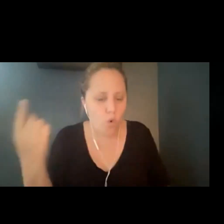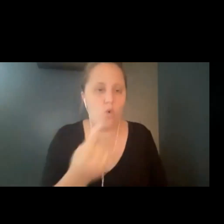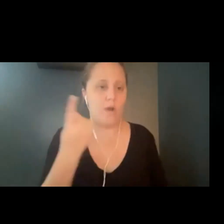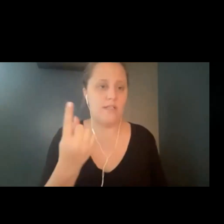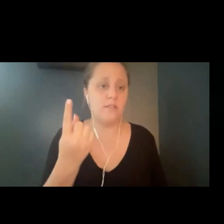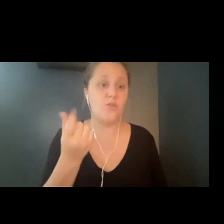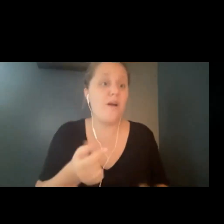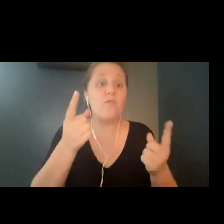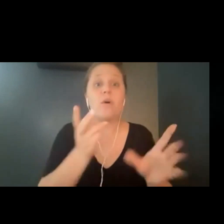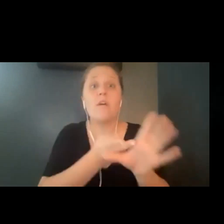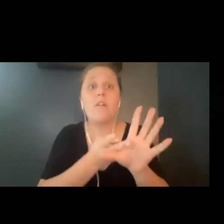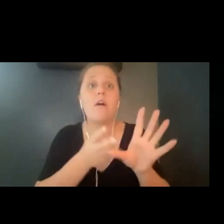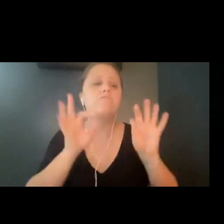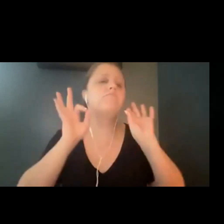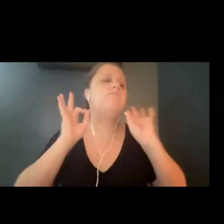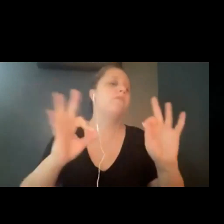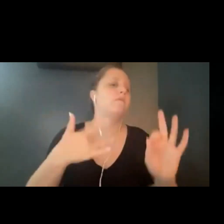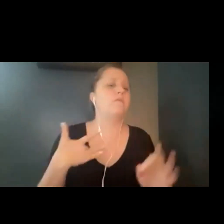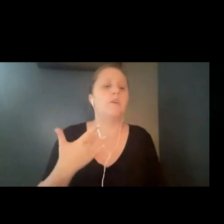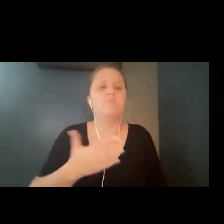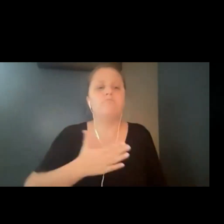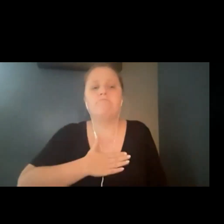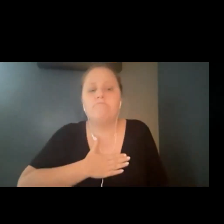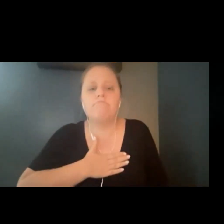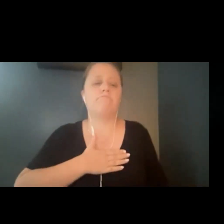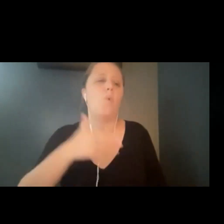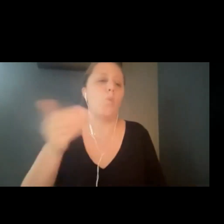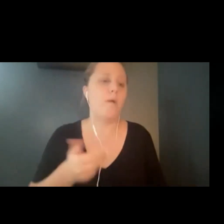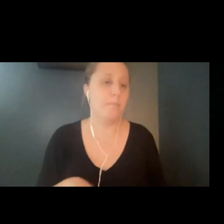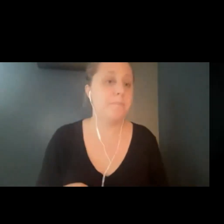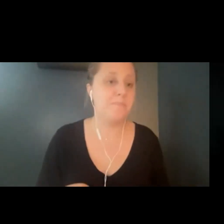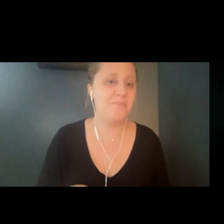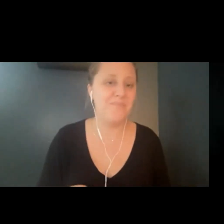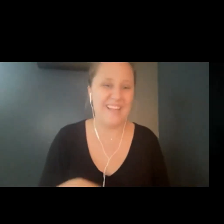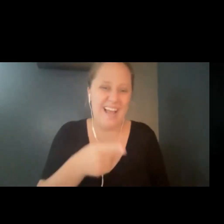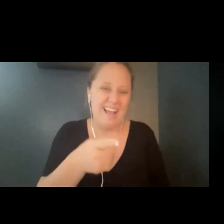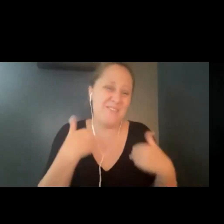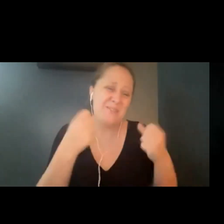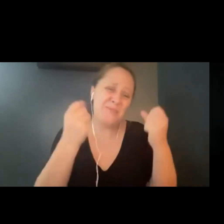I cannot introduce and and tell the wonderful things about our panelists that they can do for themselves but we